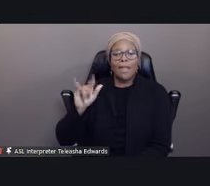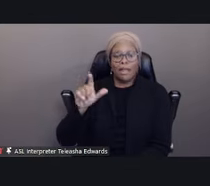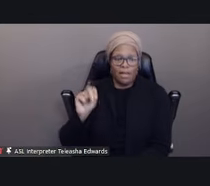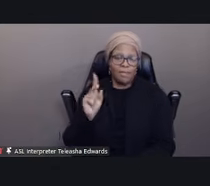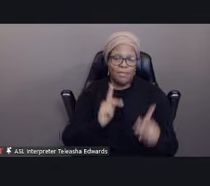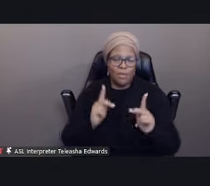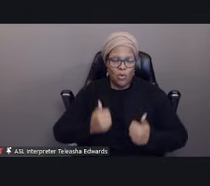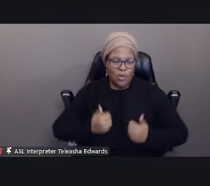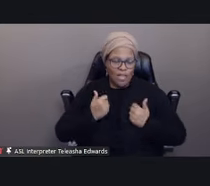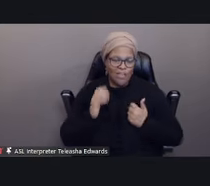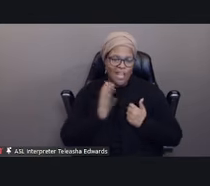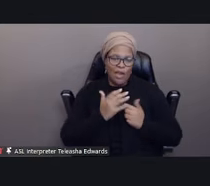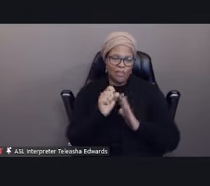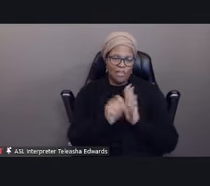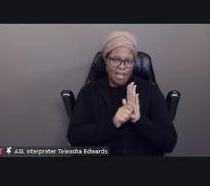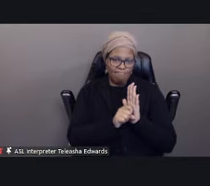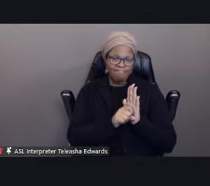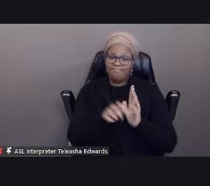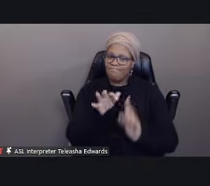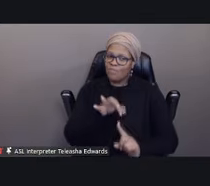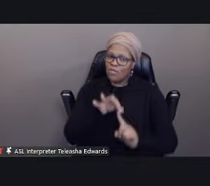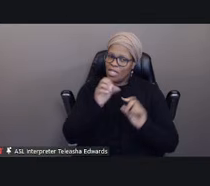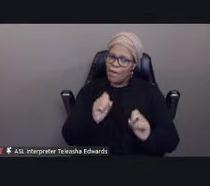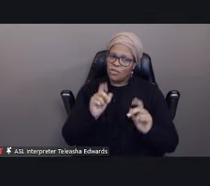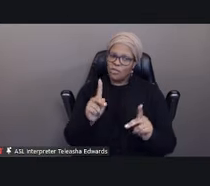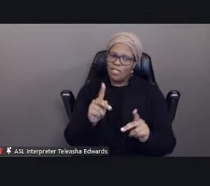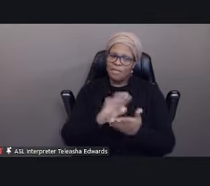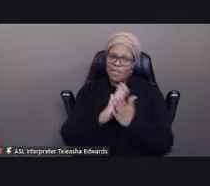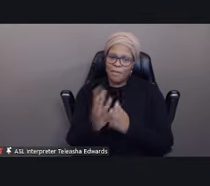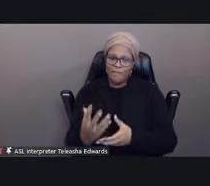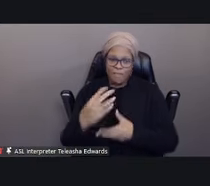you to get involved. We know that many of you have been involved with this project from its